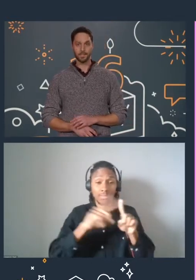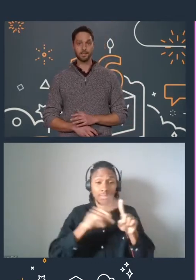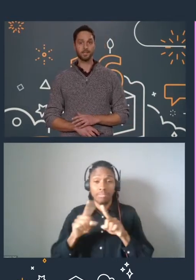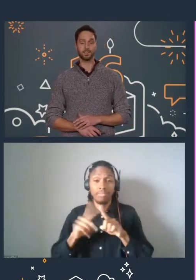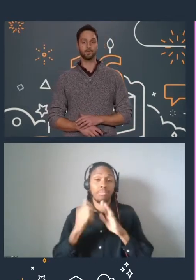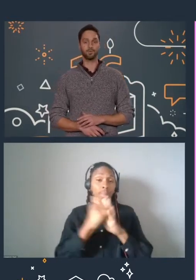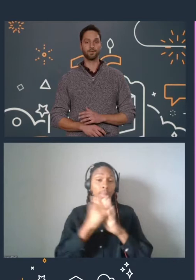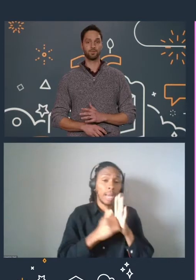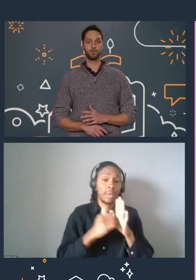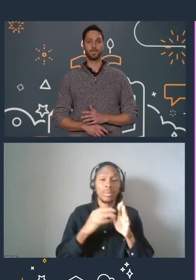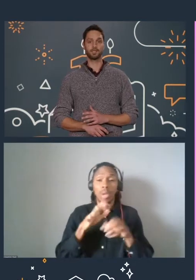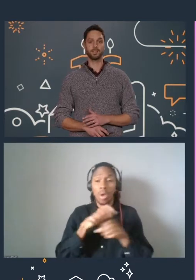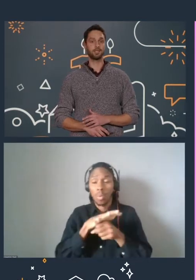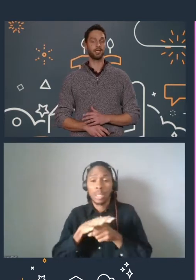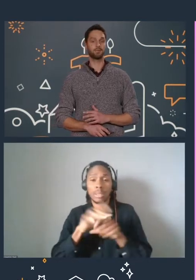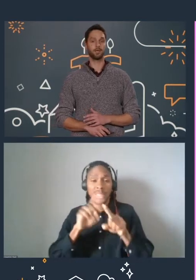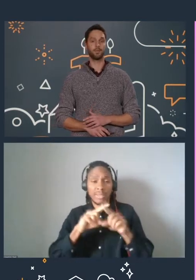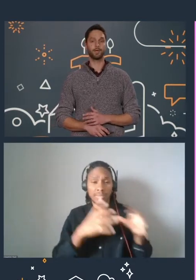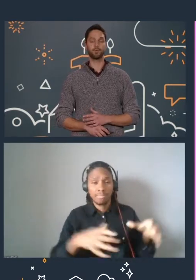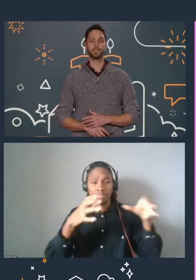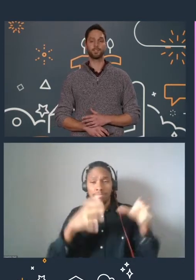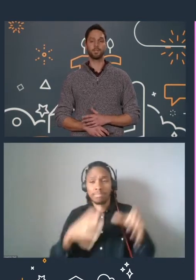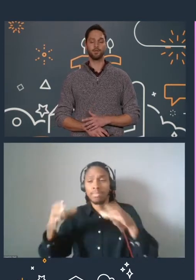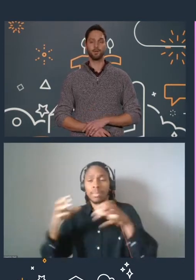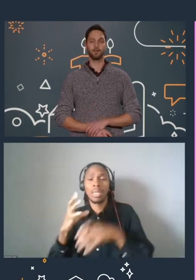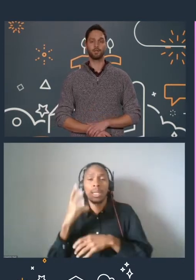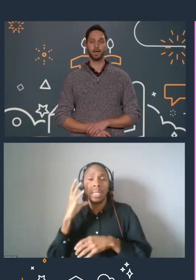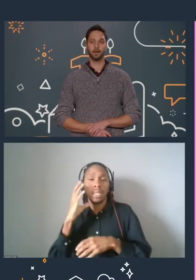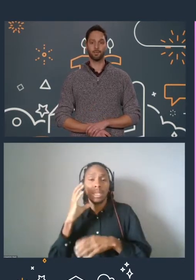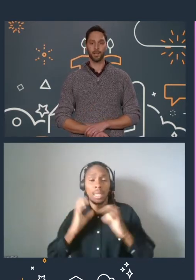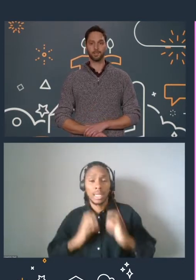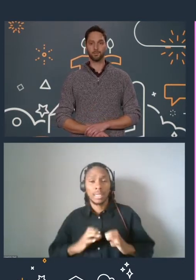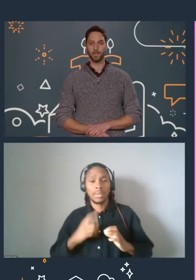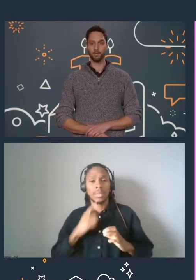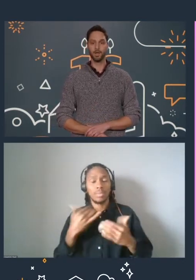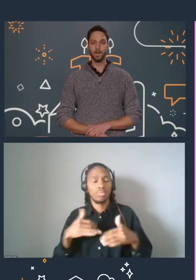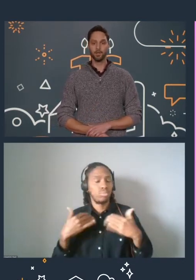These customers have told us that it has become increasingly difficult and complex for them